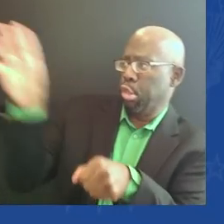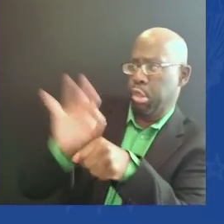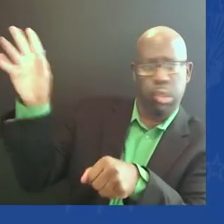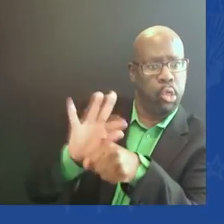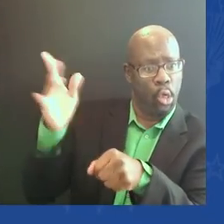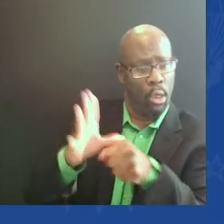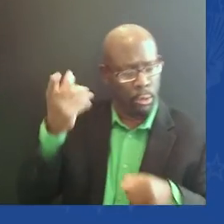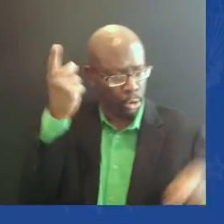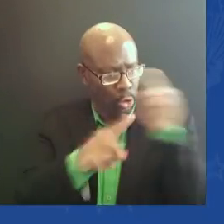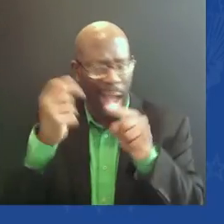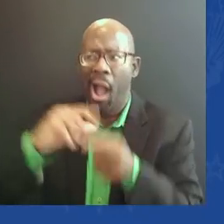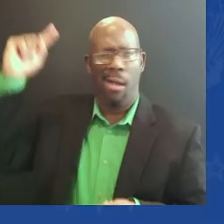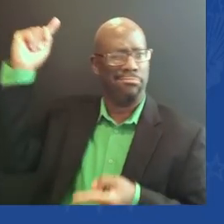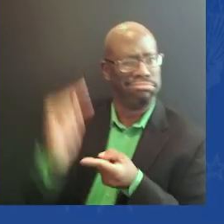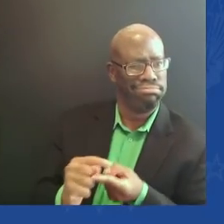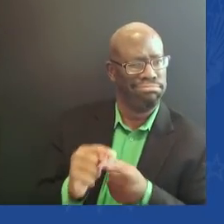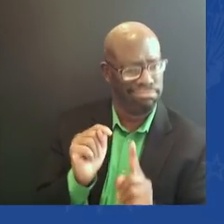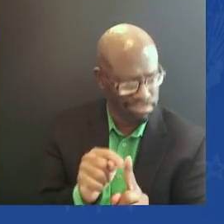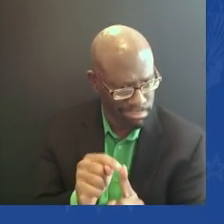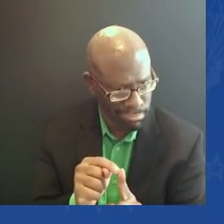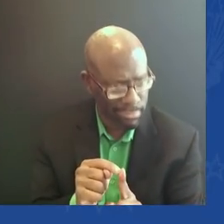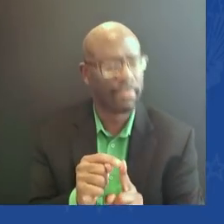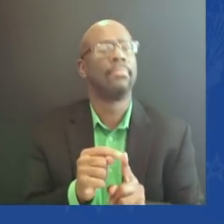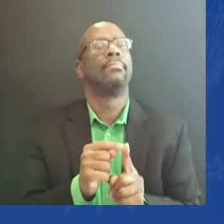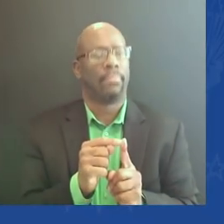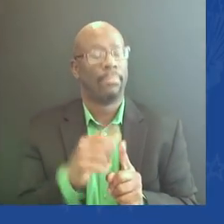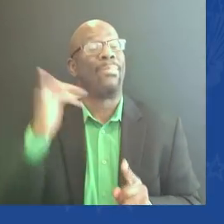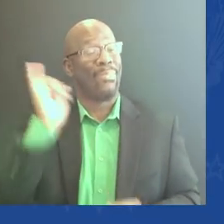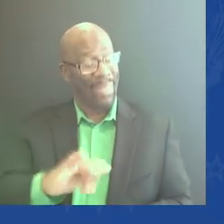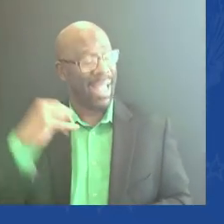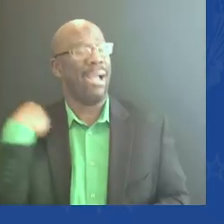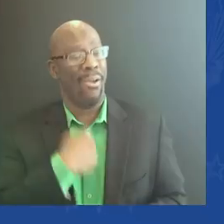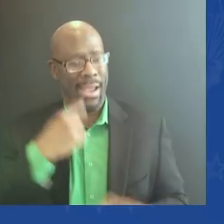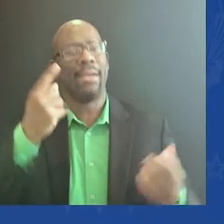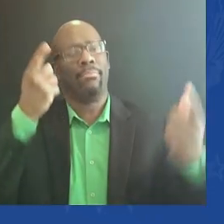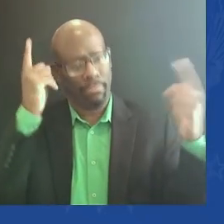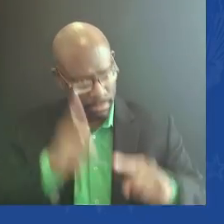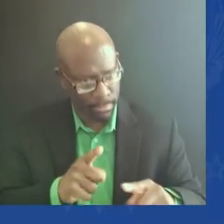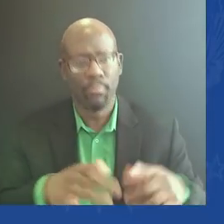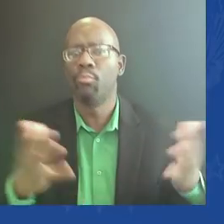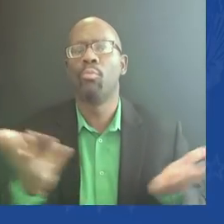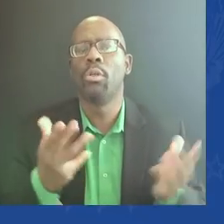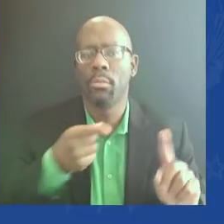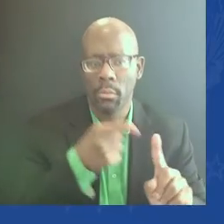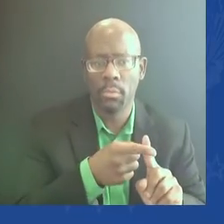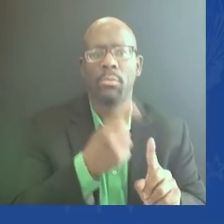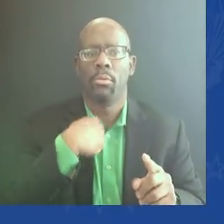strong support of the U.S. steelworkers back home. And I want to thank them. I want to thank Tom Conway, who I spoke to today,